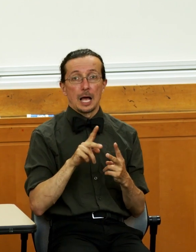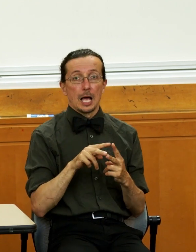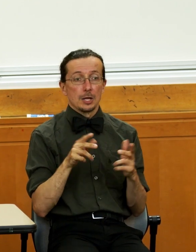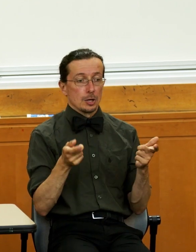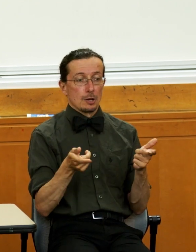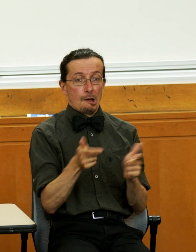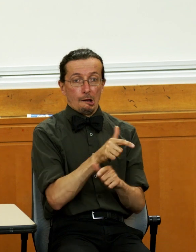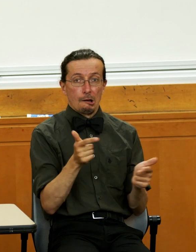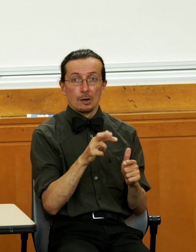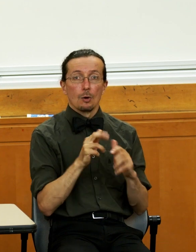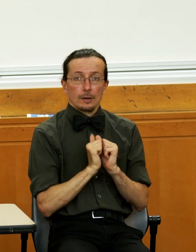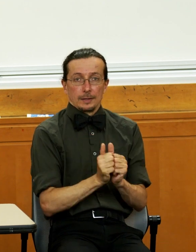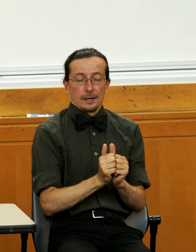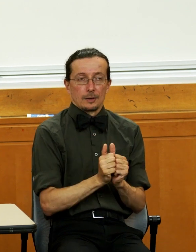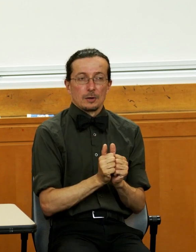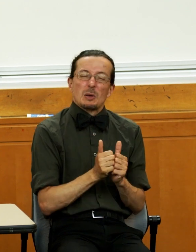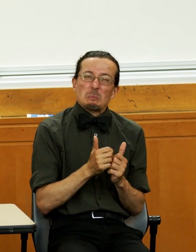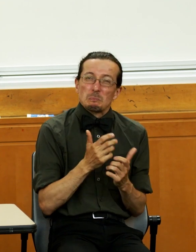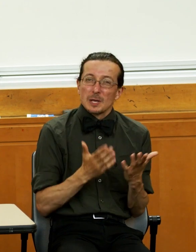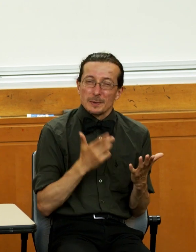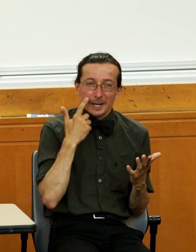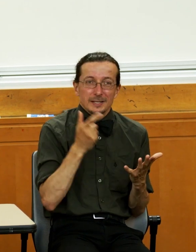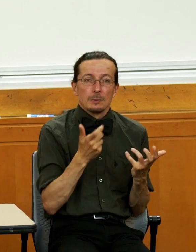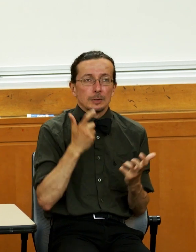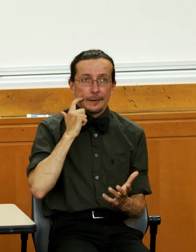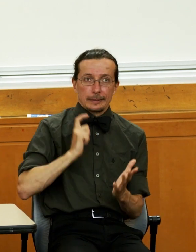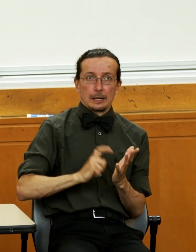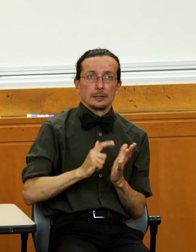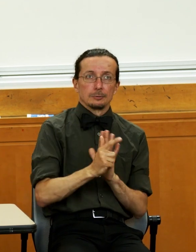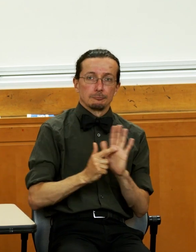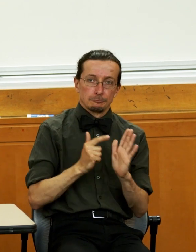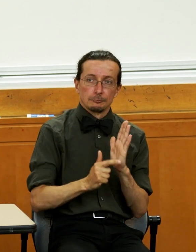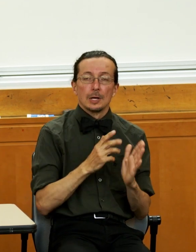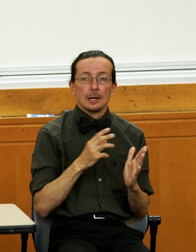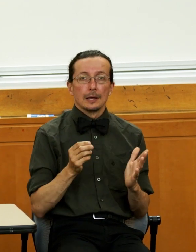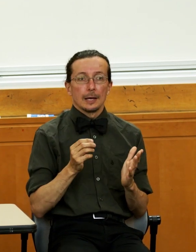perhaps in an attempt to at least acknowledge the criticisms and existence of disabled people of